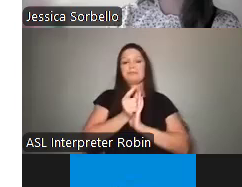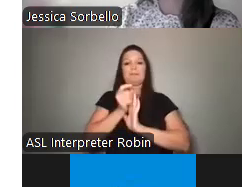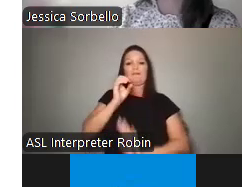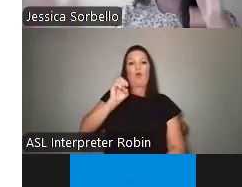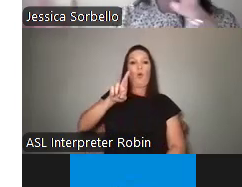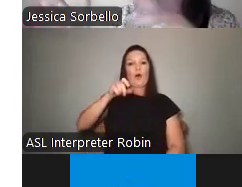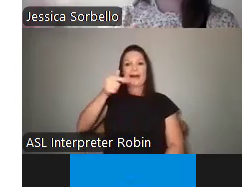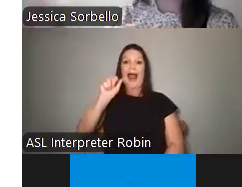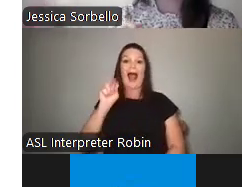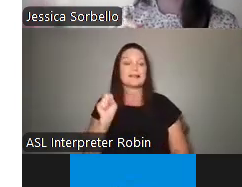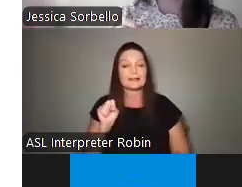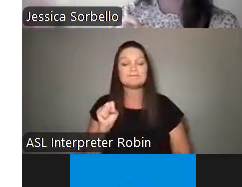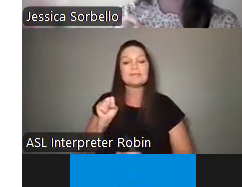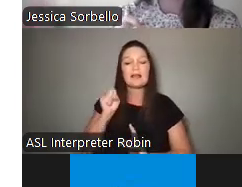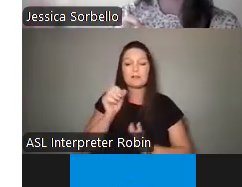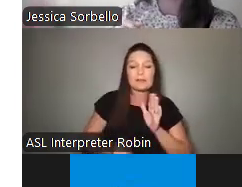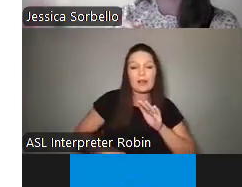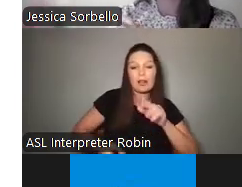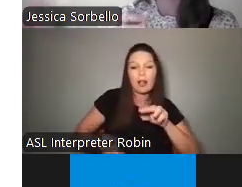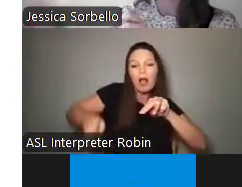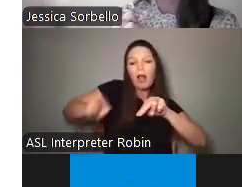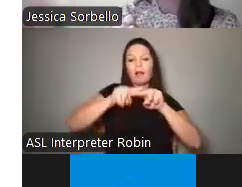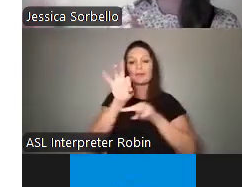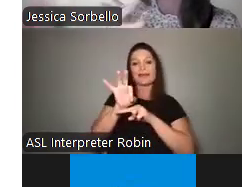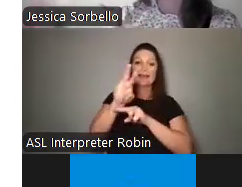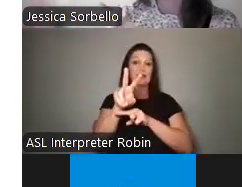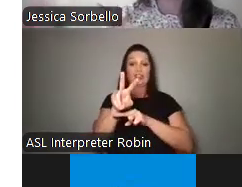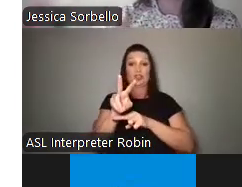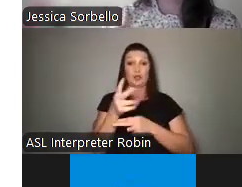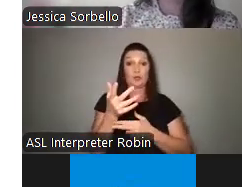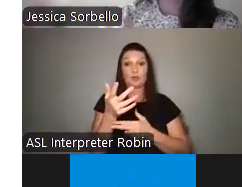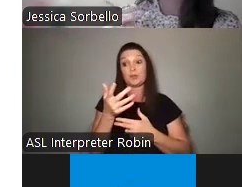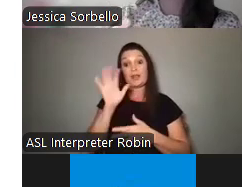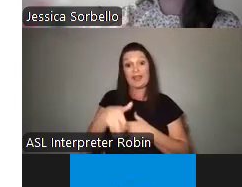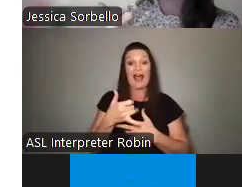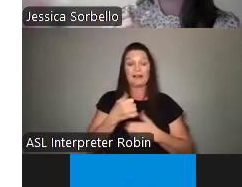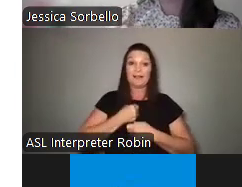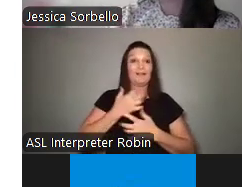an orgasm brings us up to 92 . Favorite food. It is that